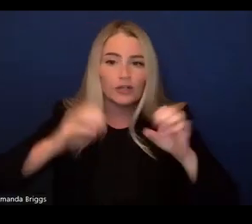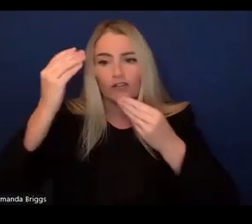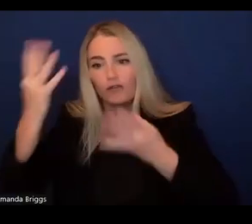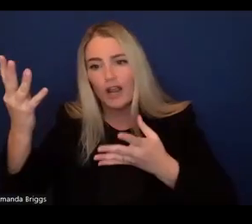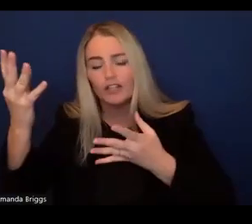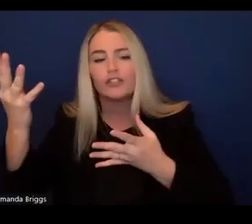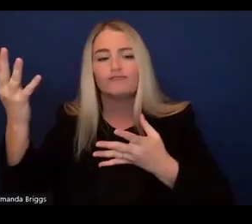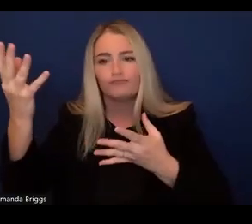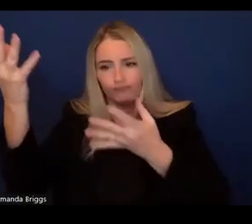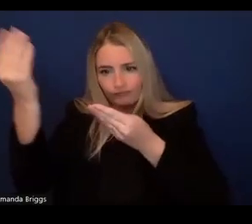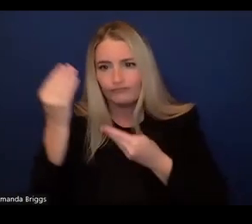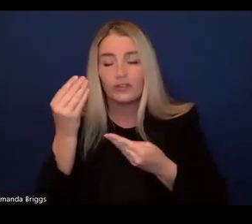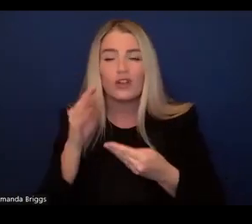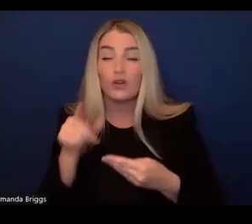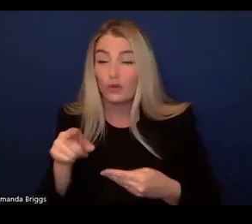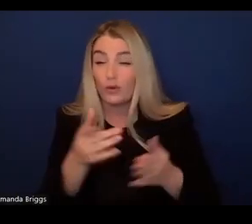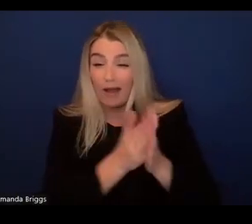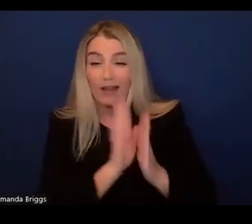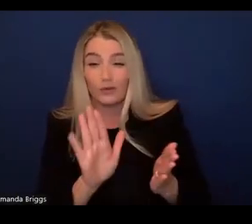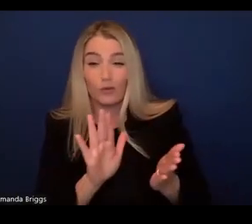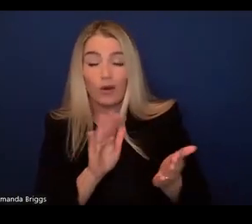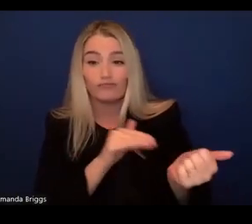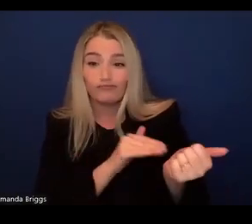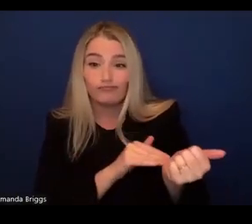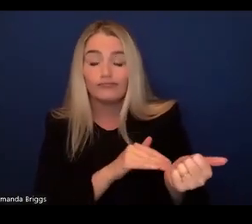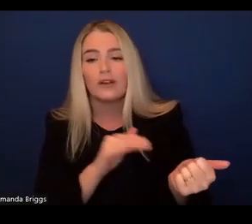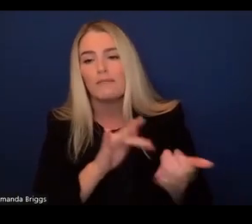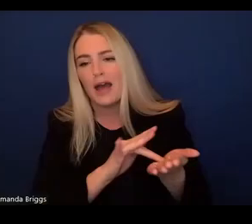So consider asking your child's medical professional for an input.